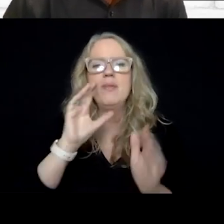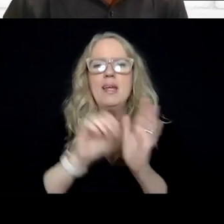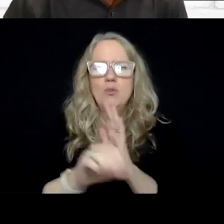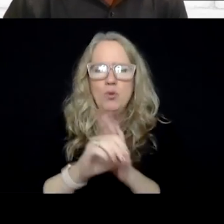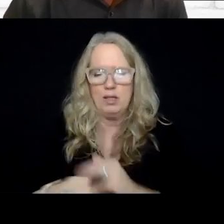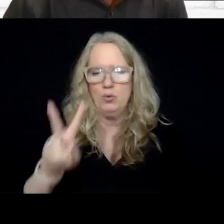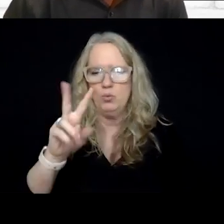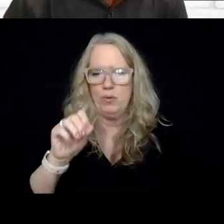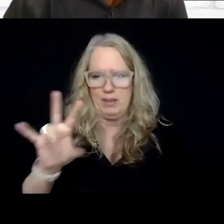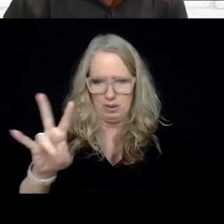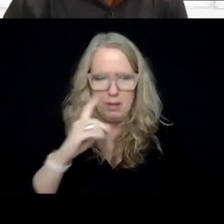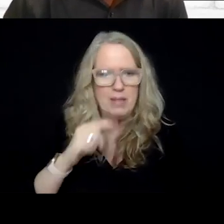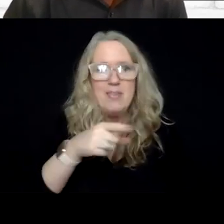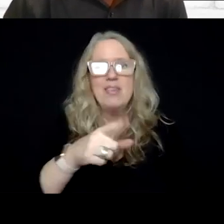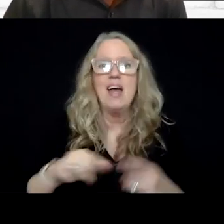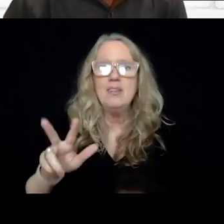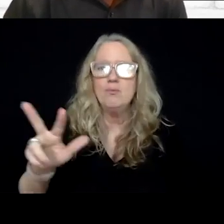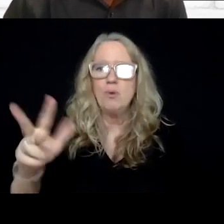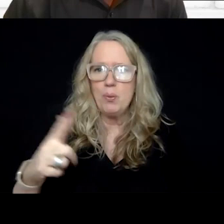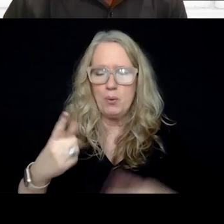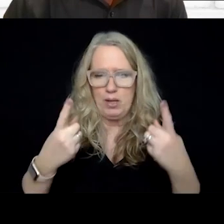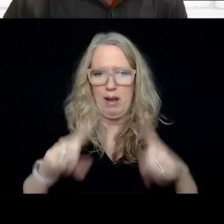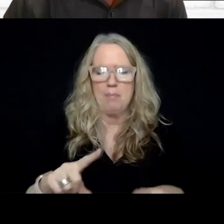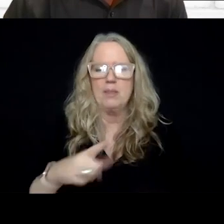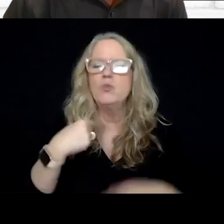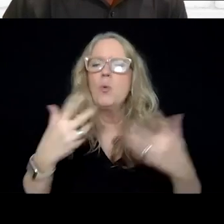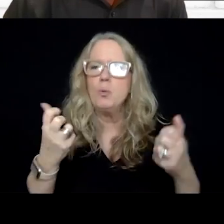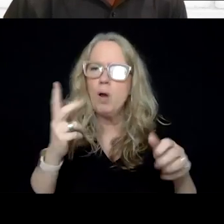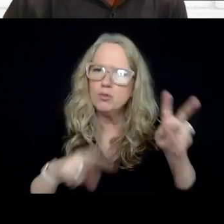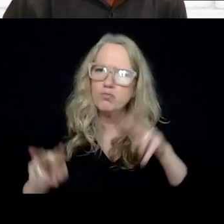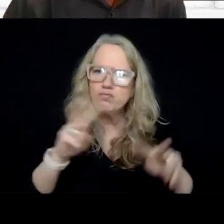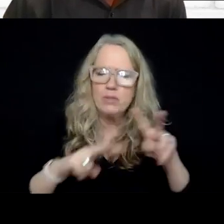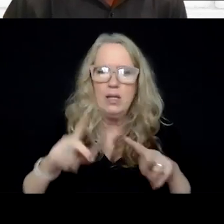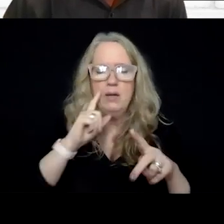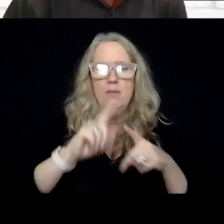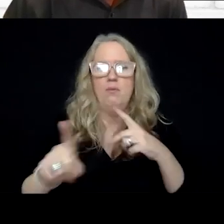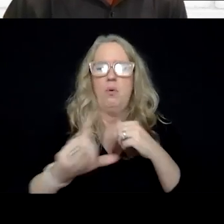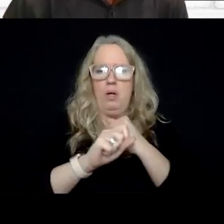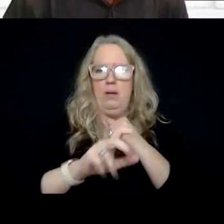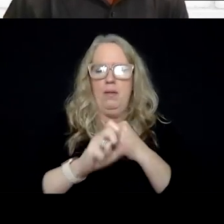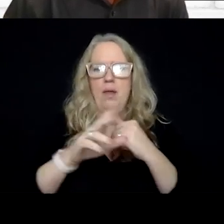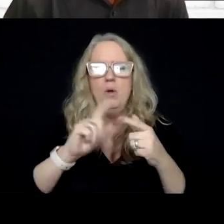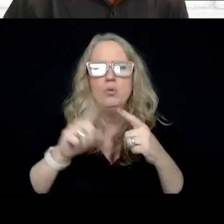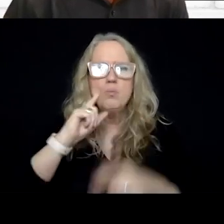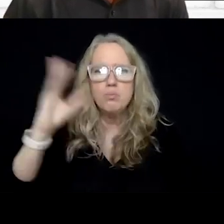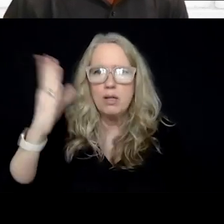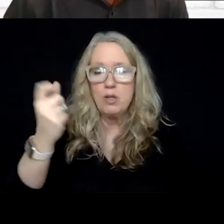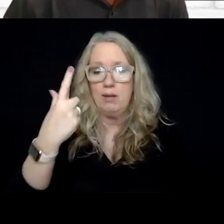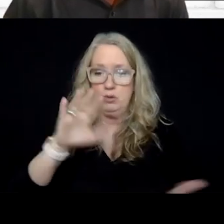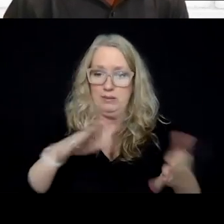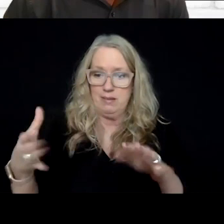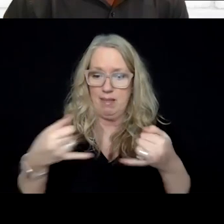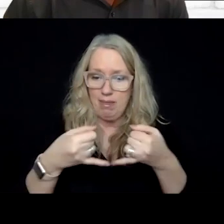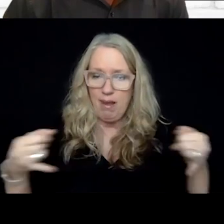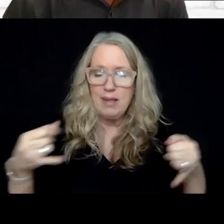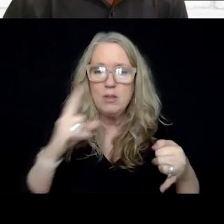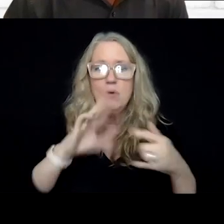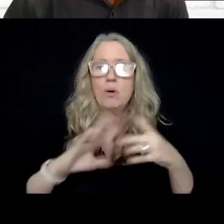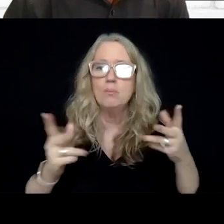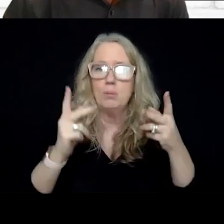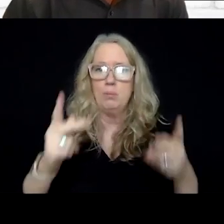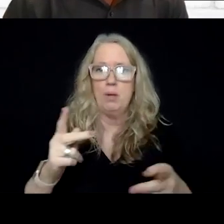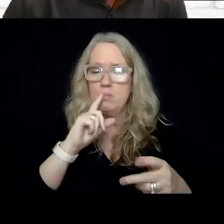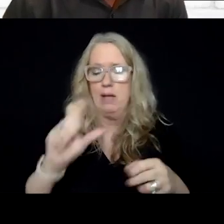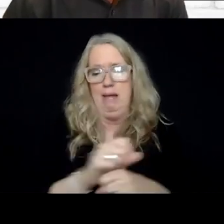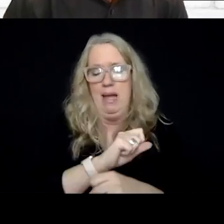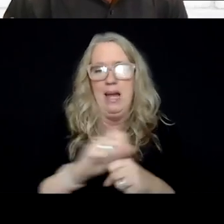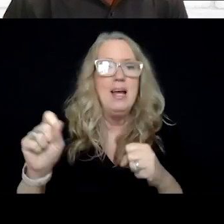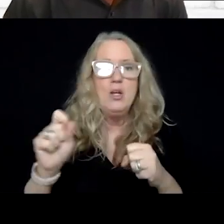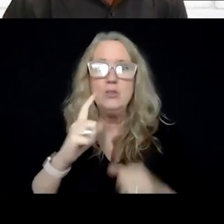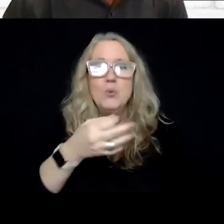THIS IS THE THIRD IN THE SERIES. THIS IS VERY SOON. ONLY TWO